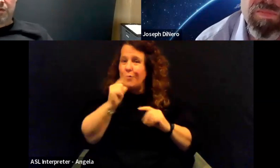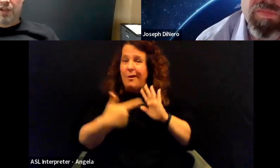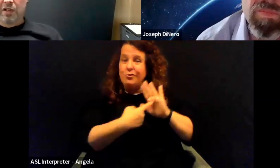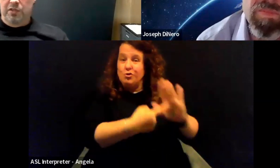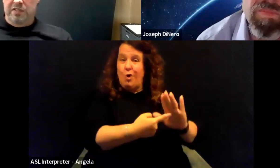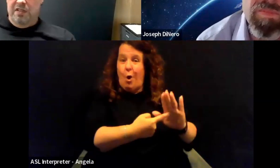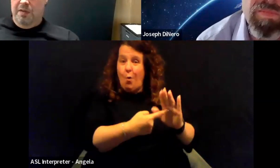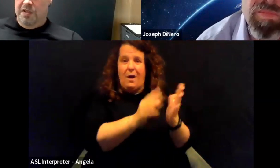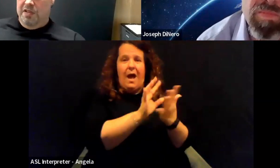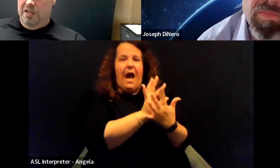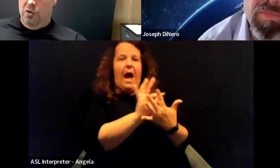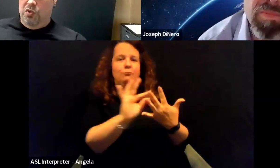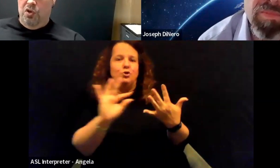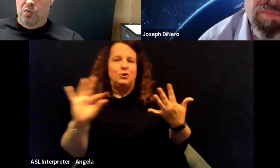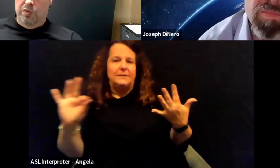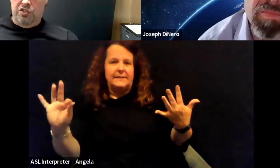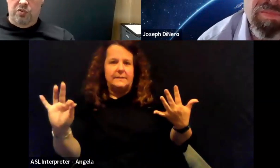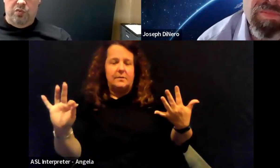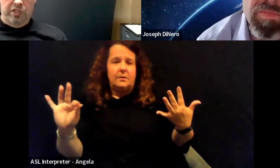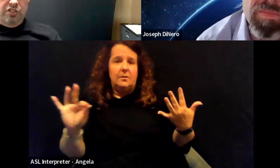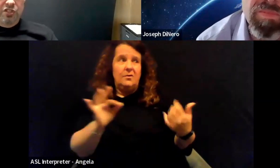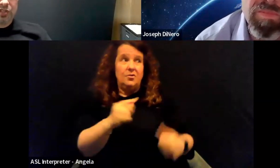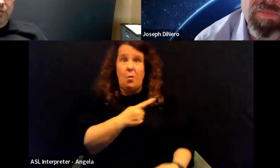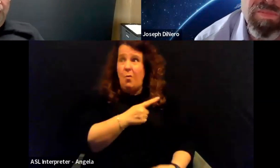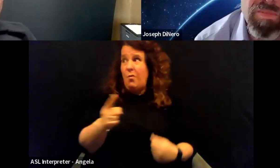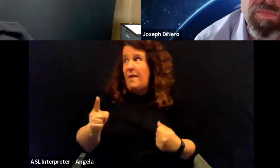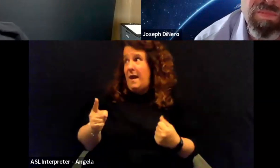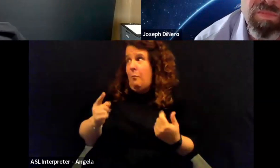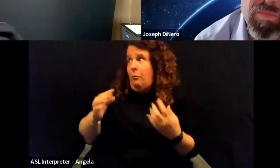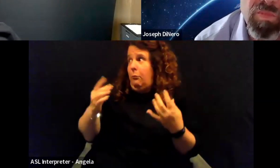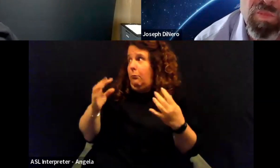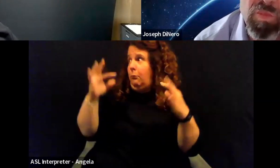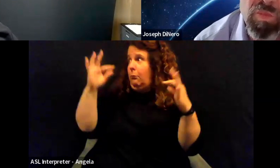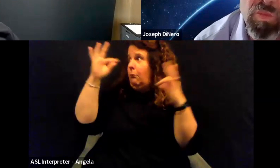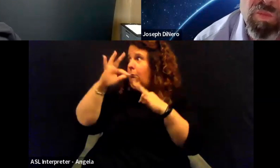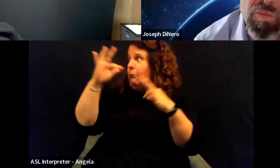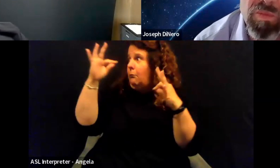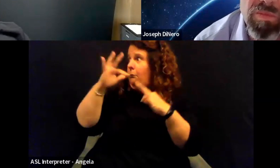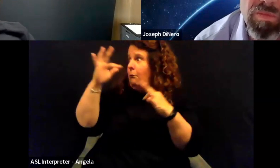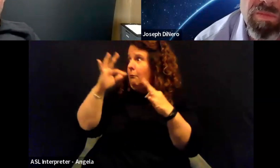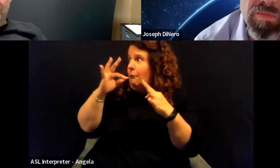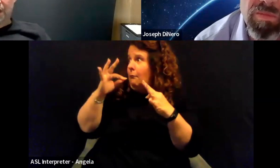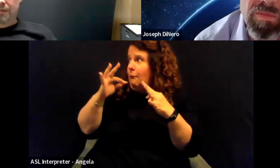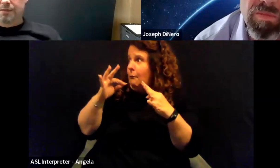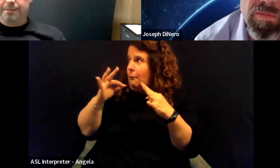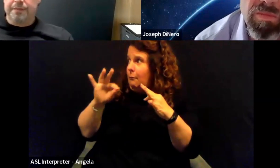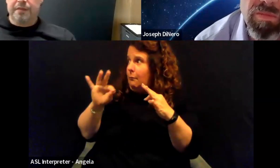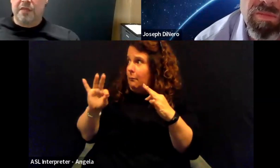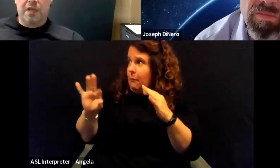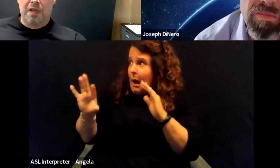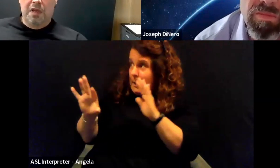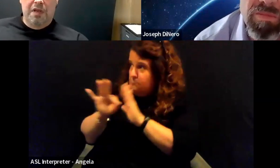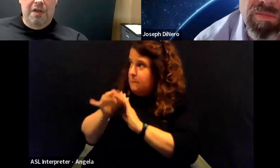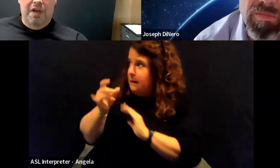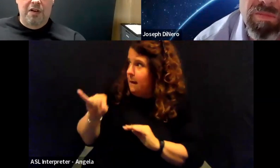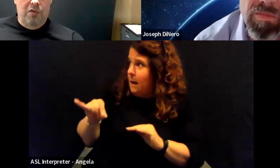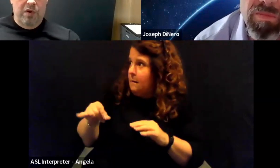That are available to them. And then they don't know which, which, which option to choose. , I don't know.